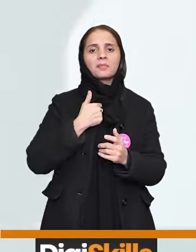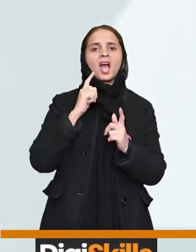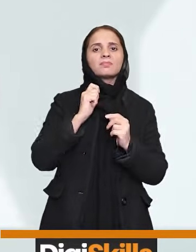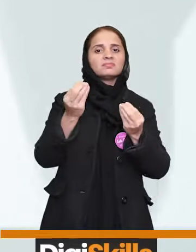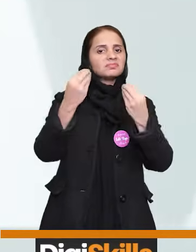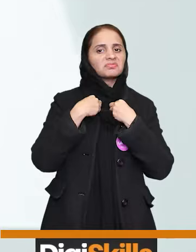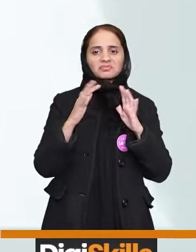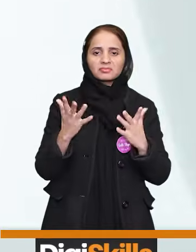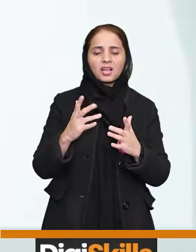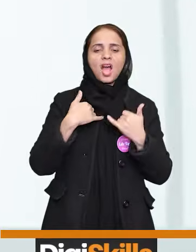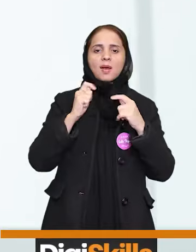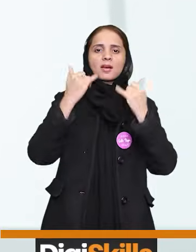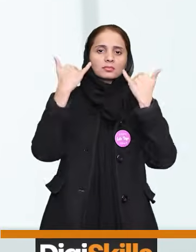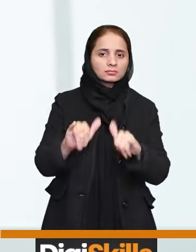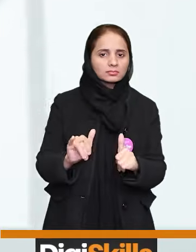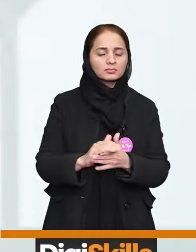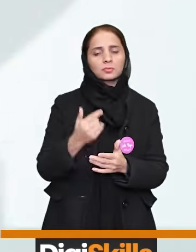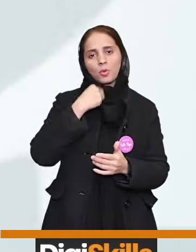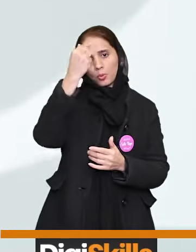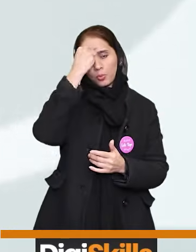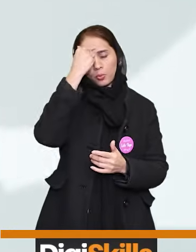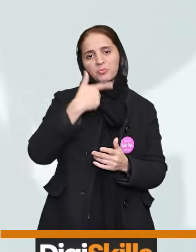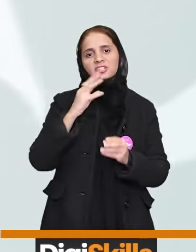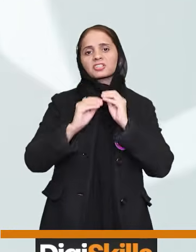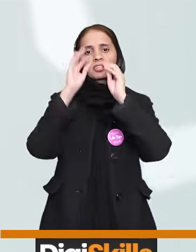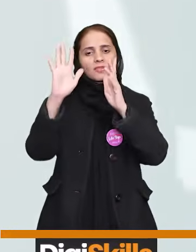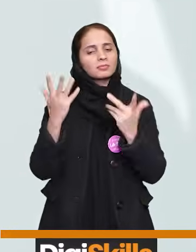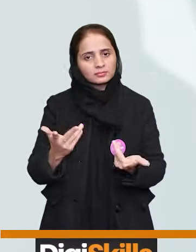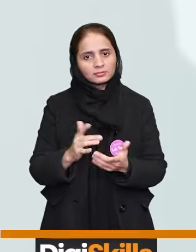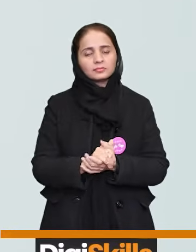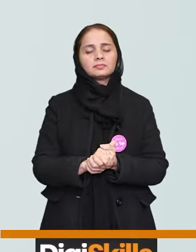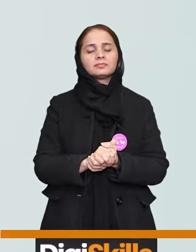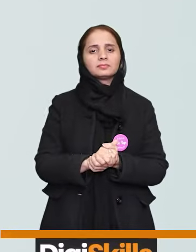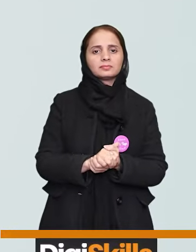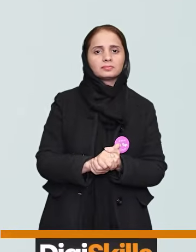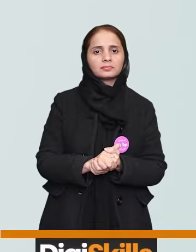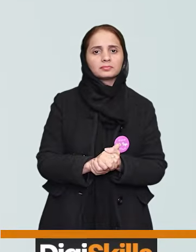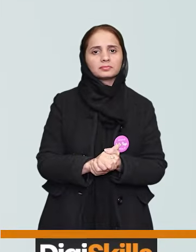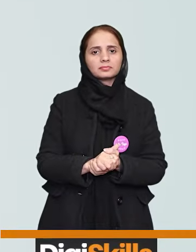my project got spoiled and I was also answerable to someone else.